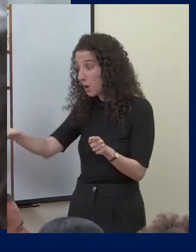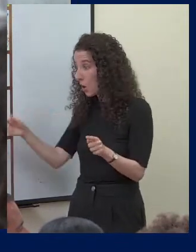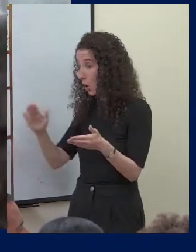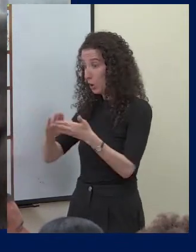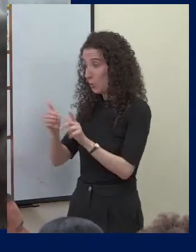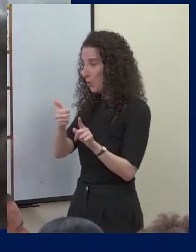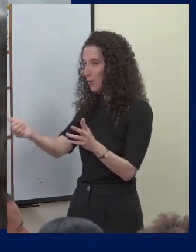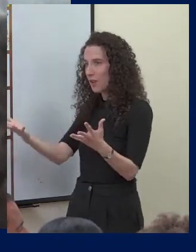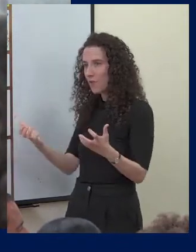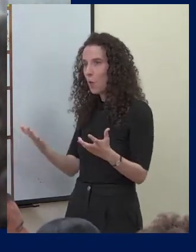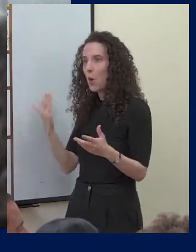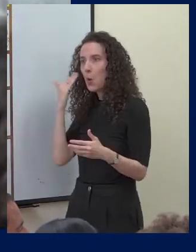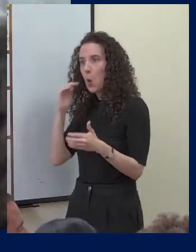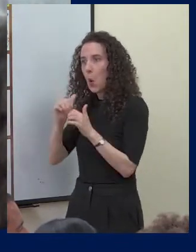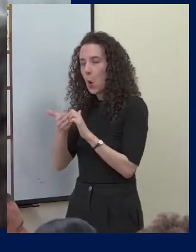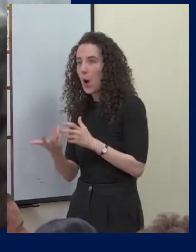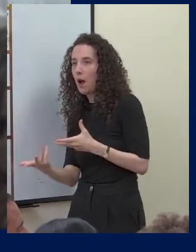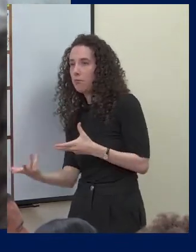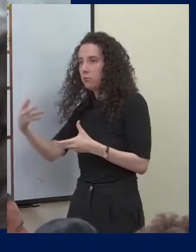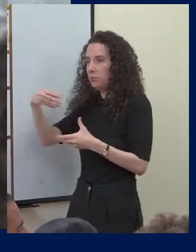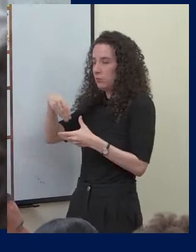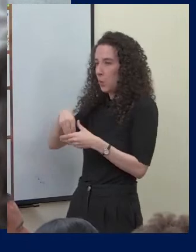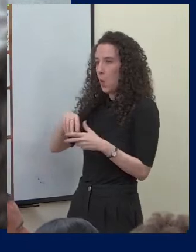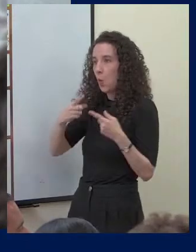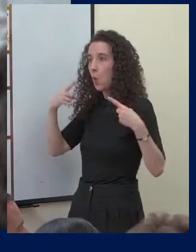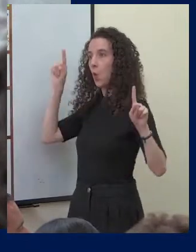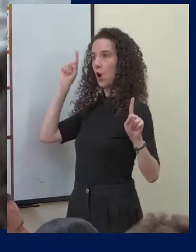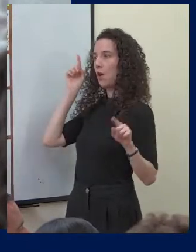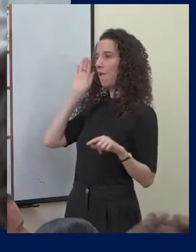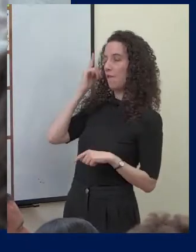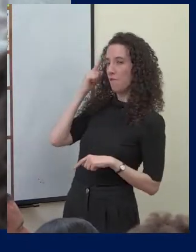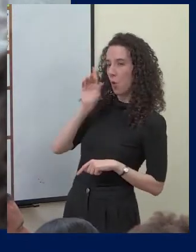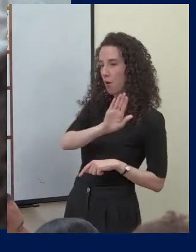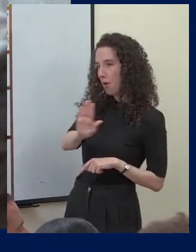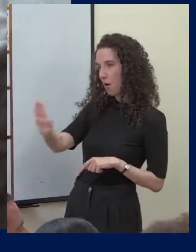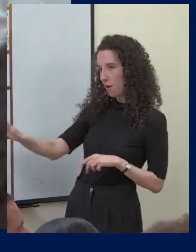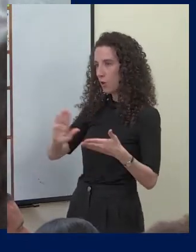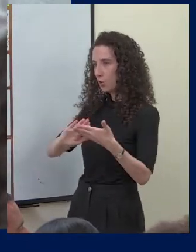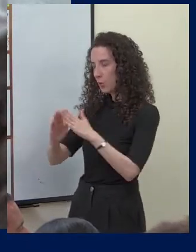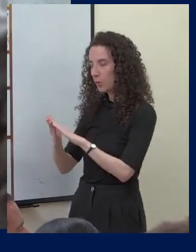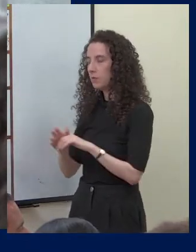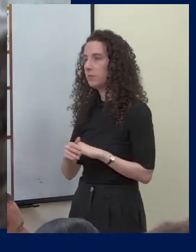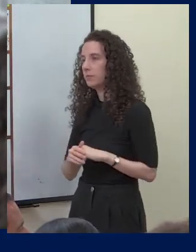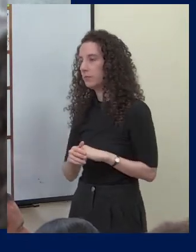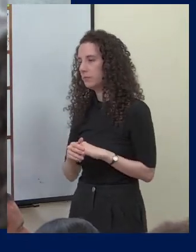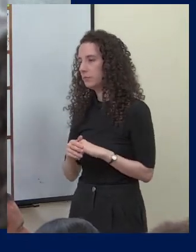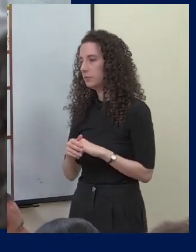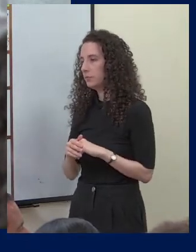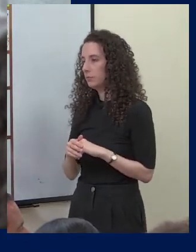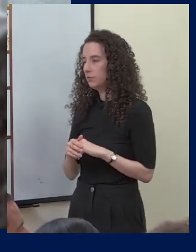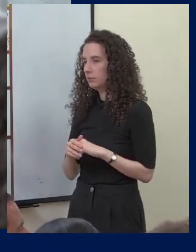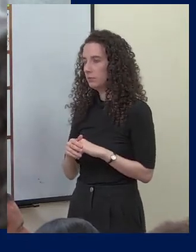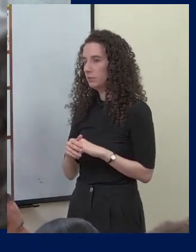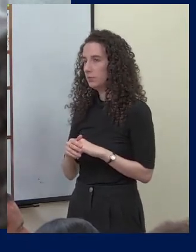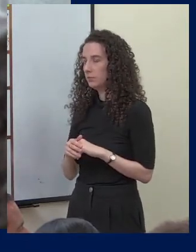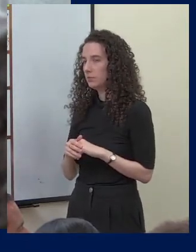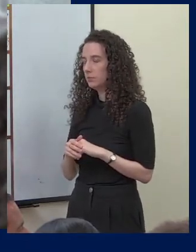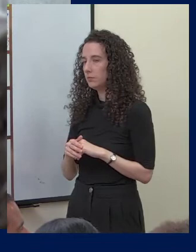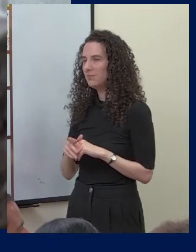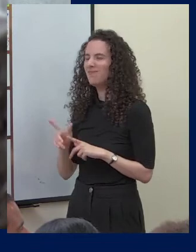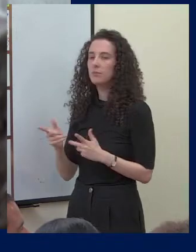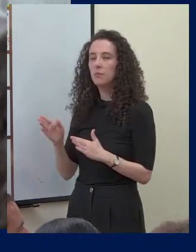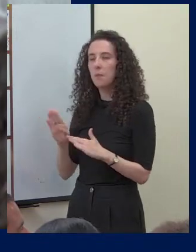Mental health delivery system does not support community interventions and the treatment